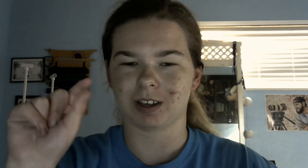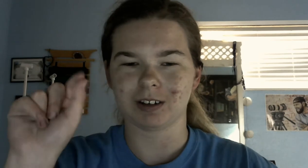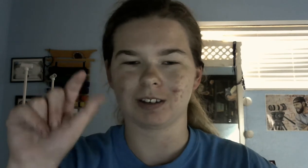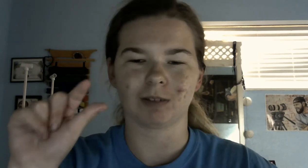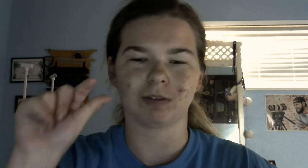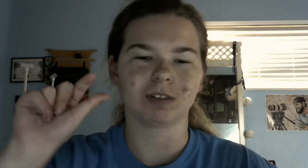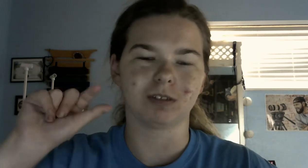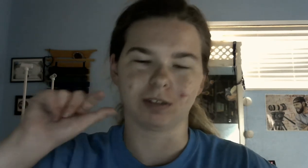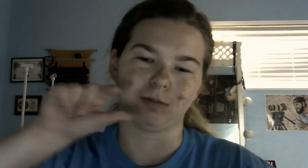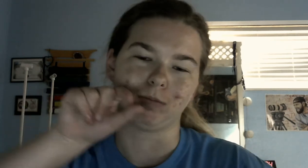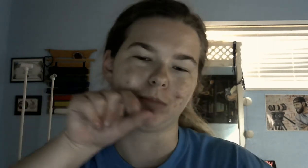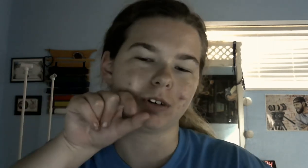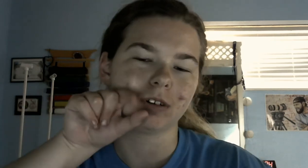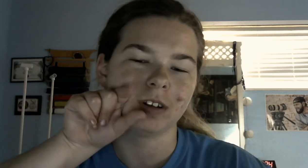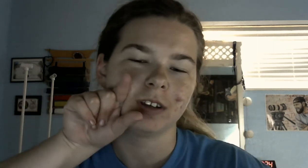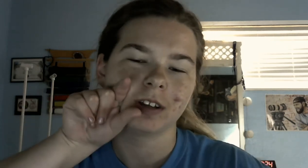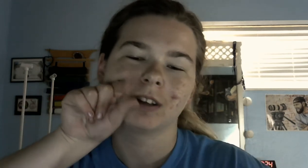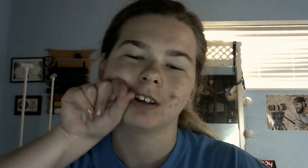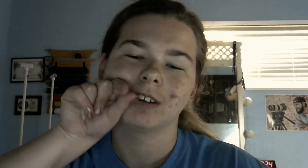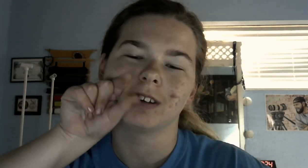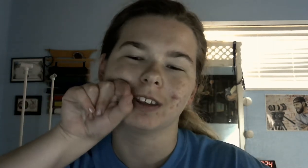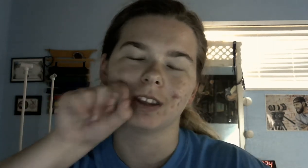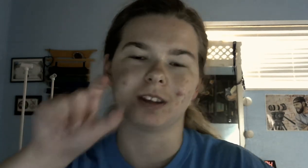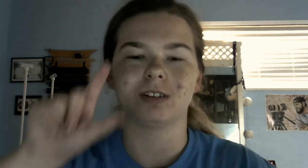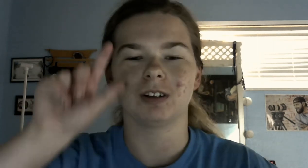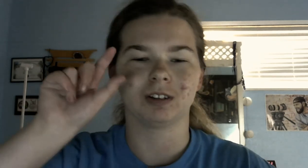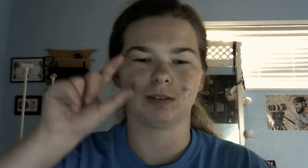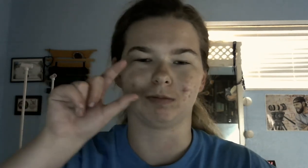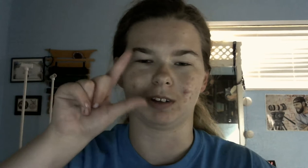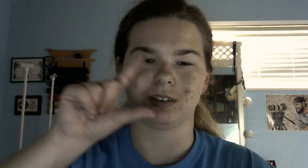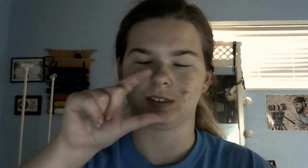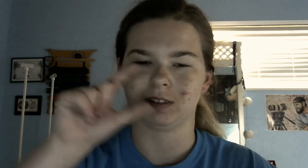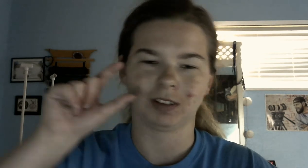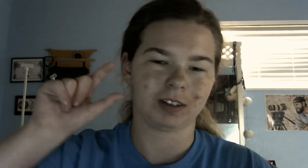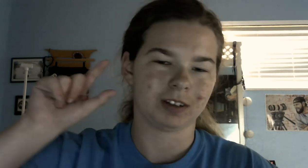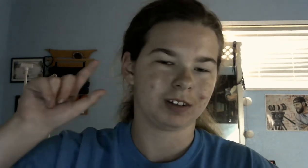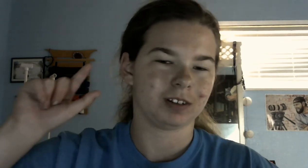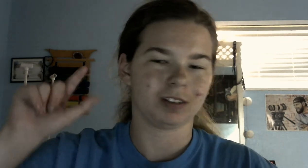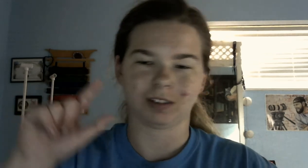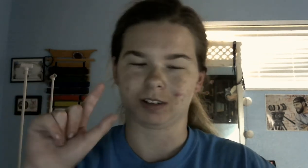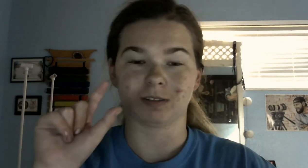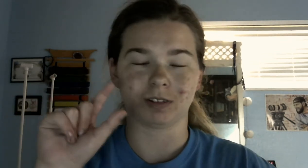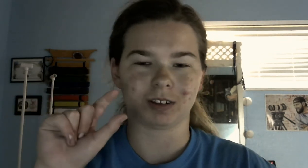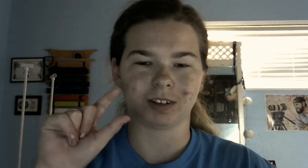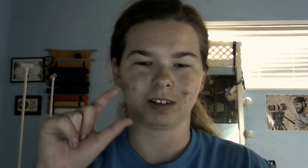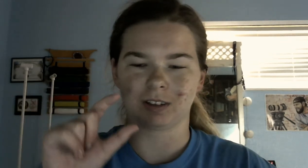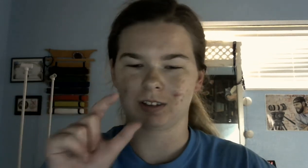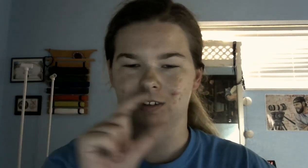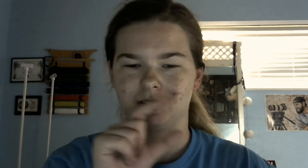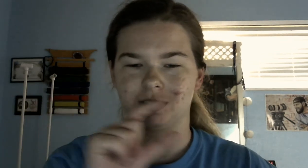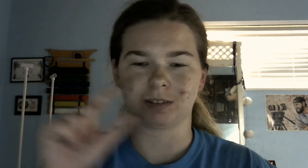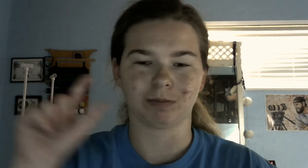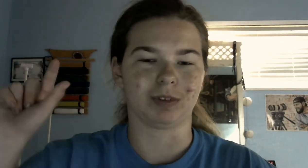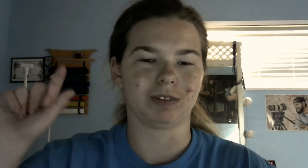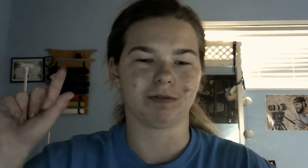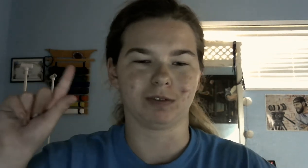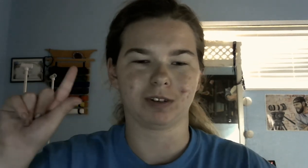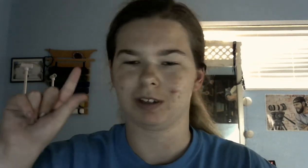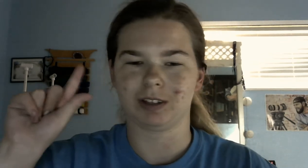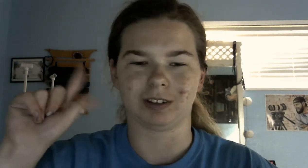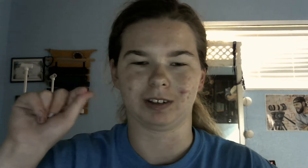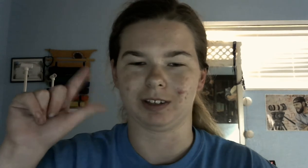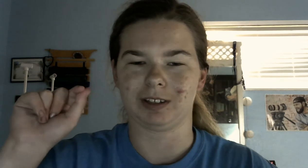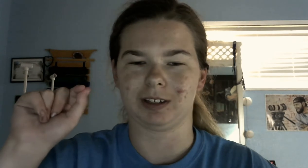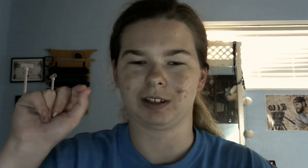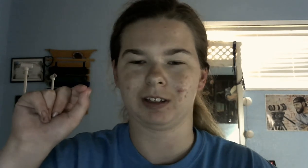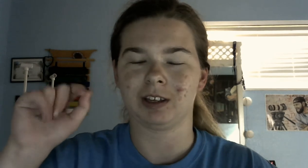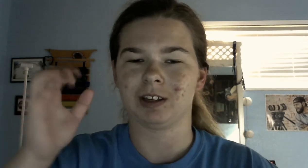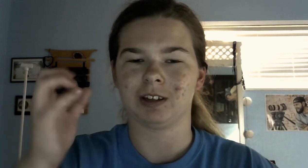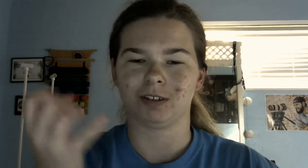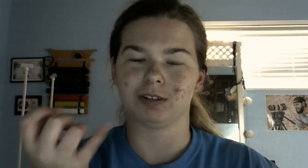of similar to bird like that but I learned but for 20 is like this so I just